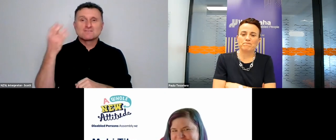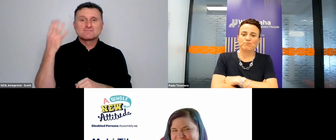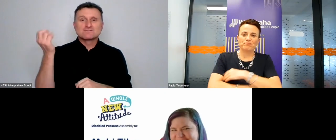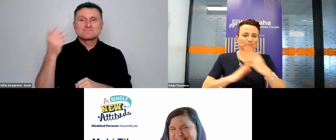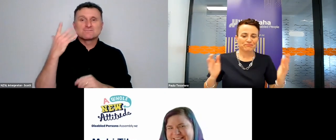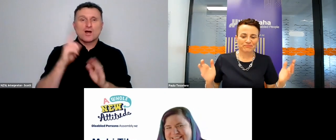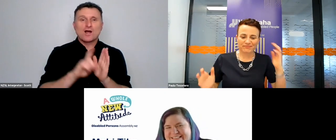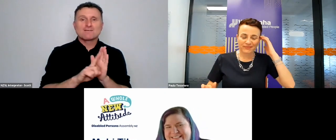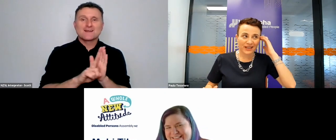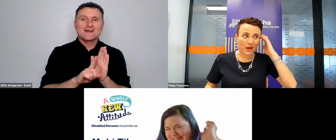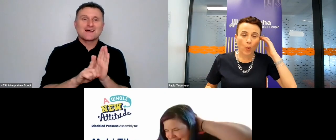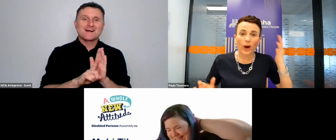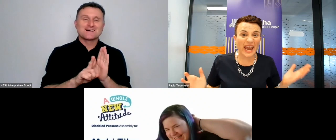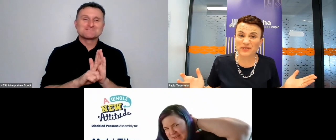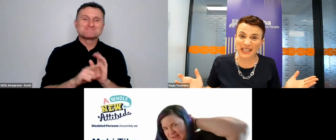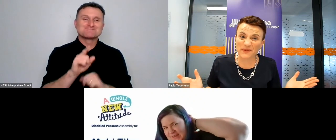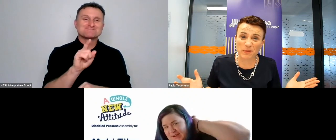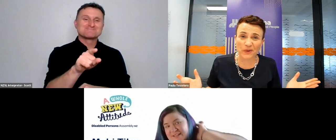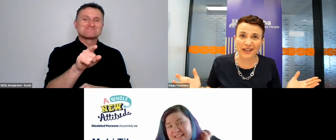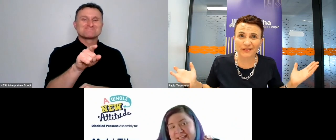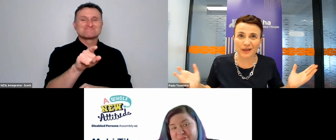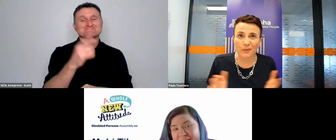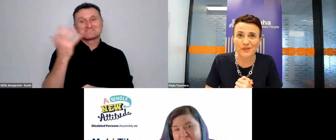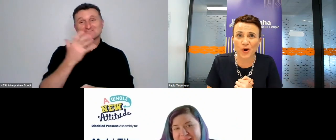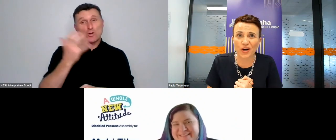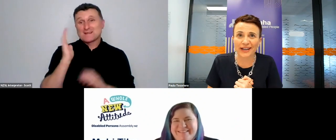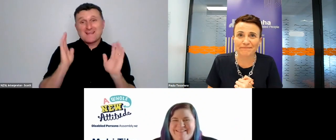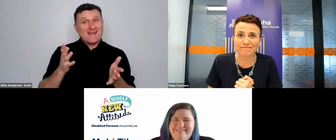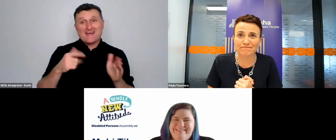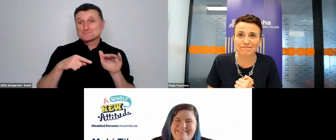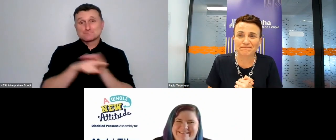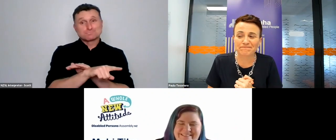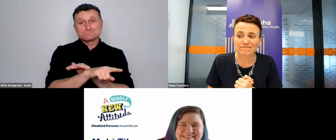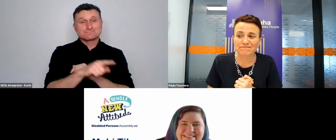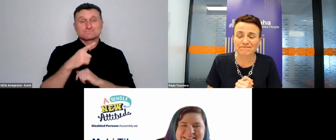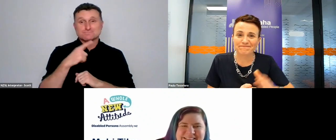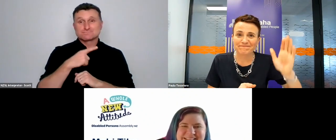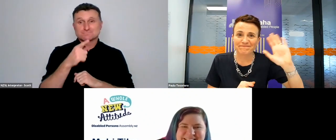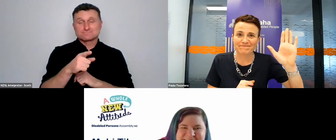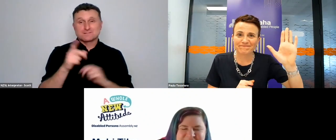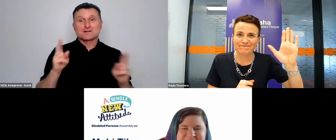We have to leave the building I’m sorry.